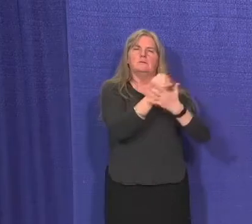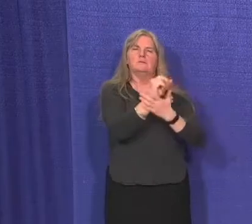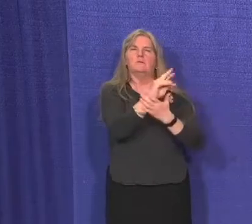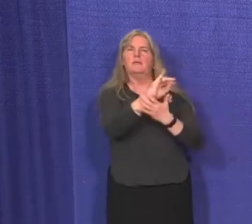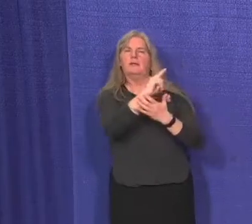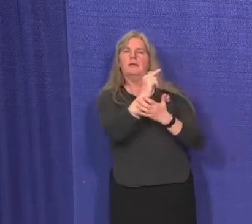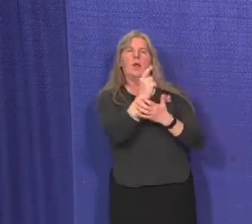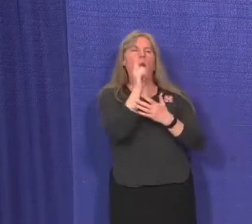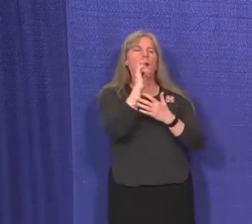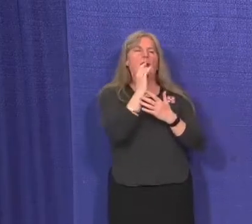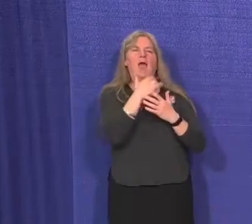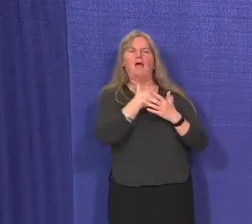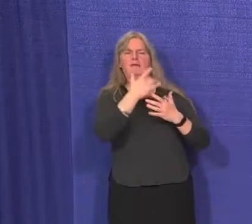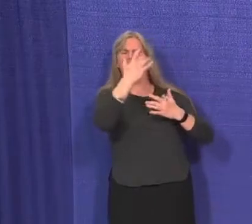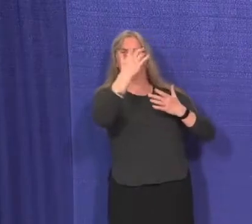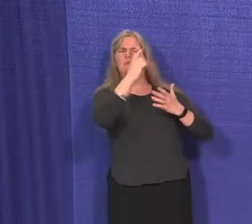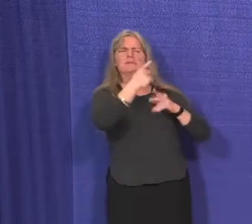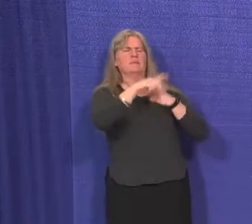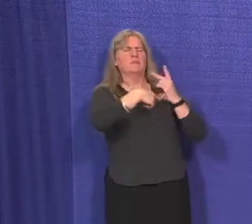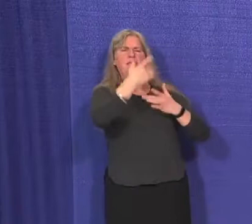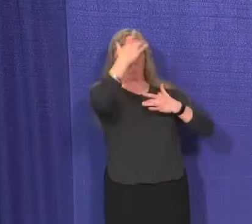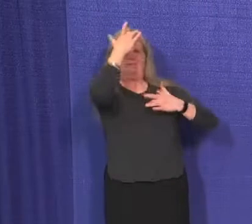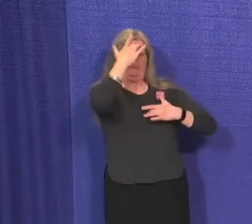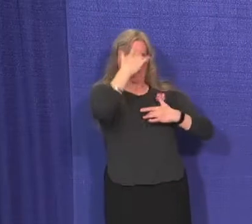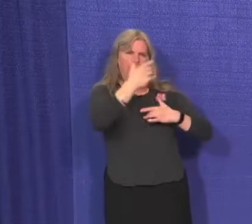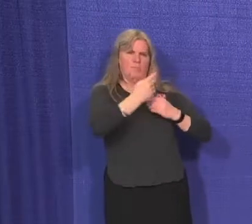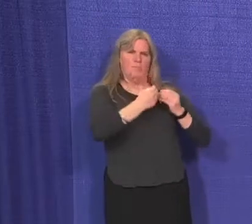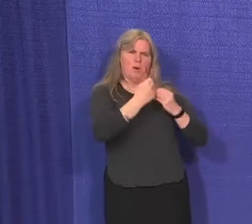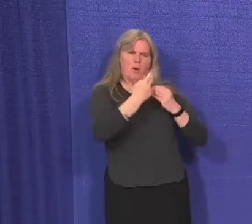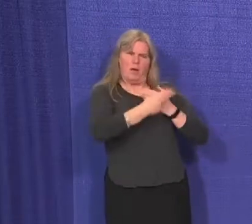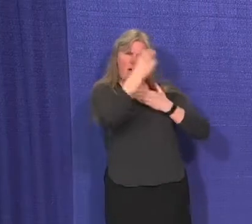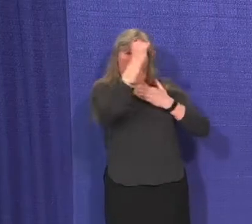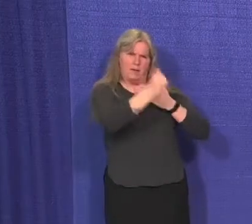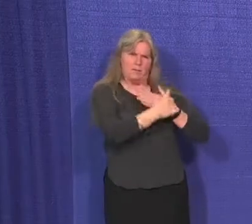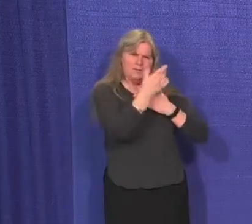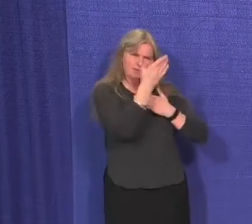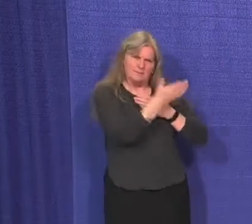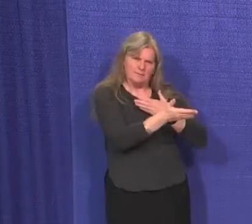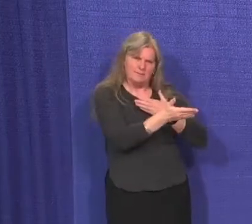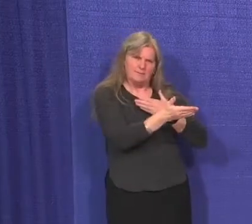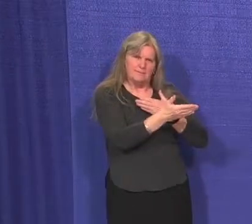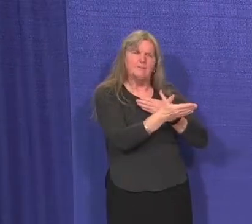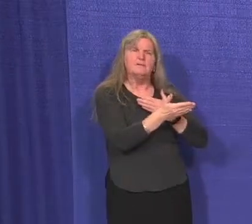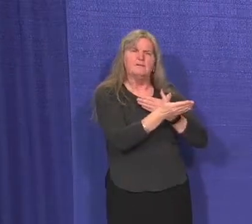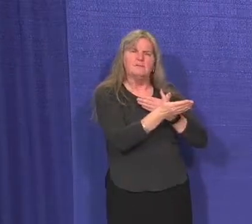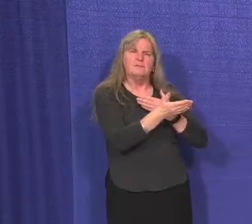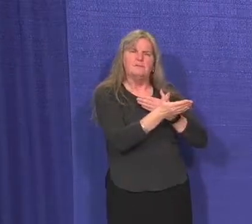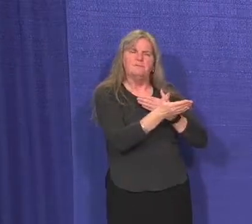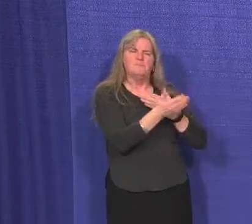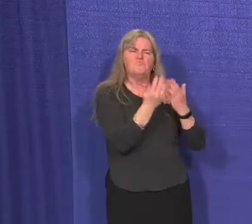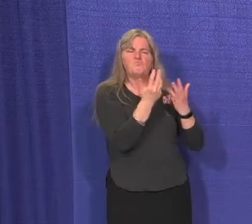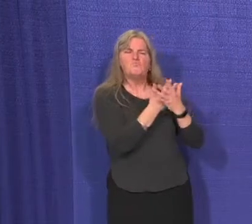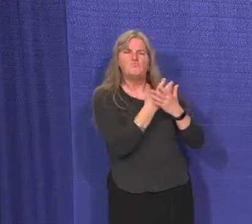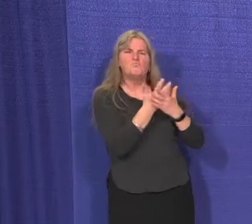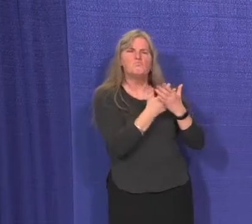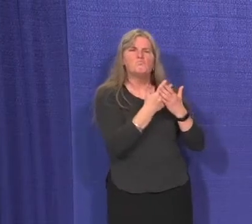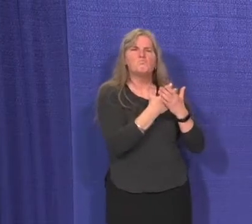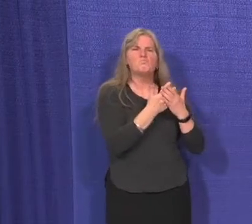partnership with BC, that is the foundation of our testing strategy.